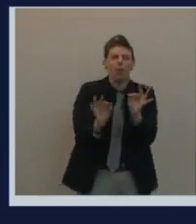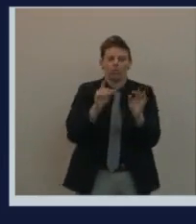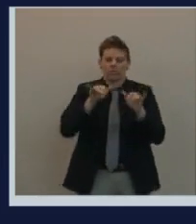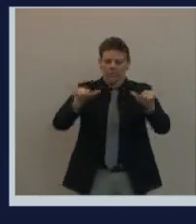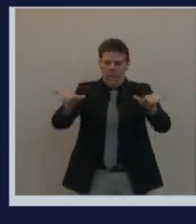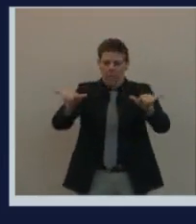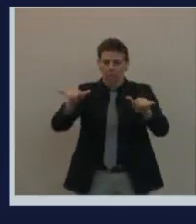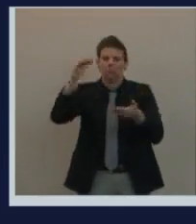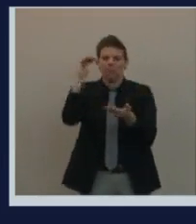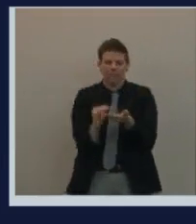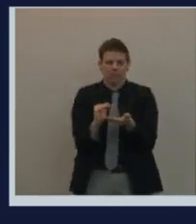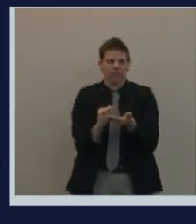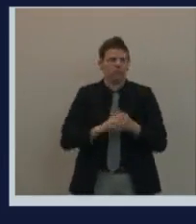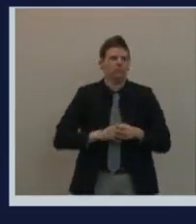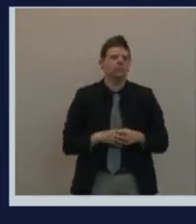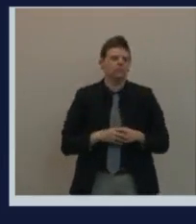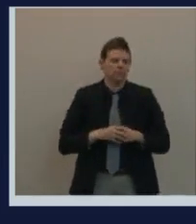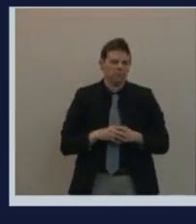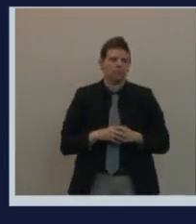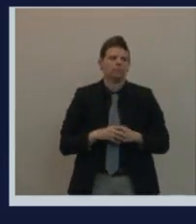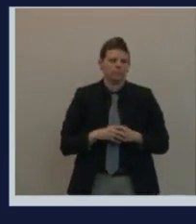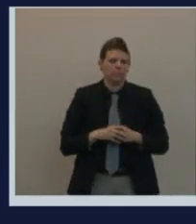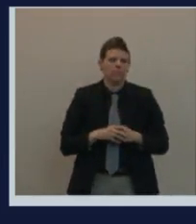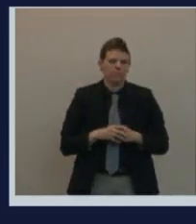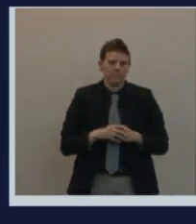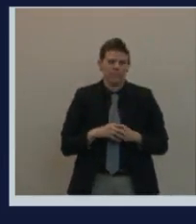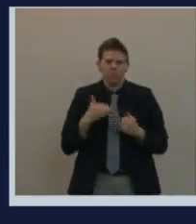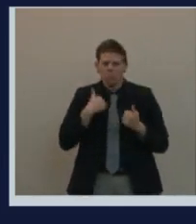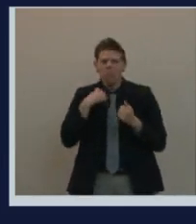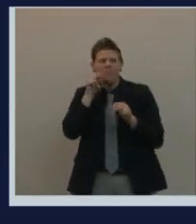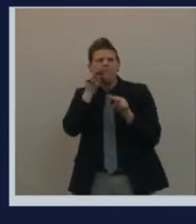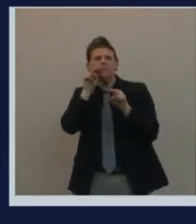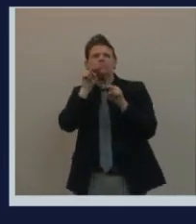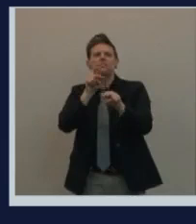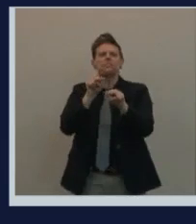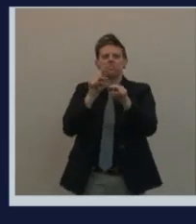MOVEMENT AT ALL CREATES RISK OF TRANSMITTING COVID-19.